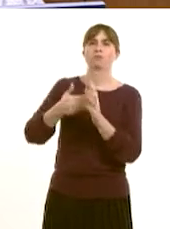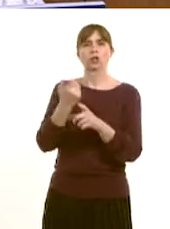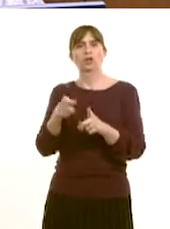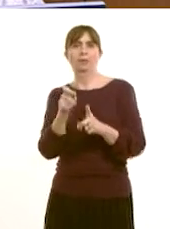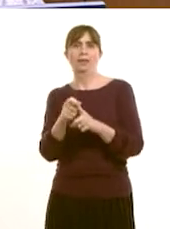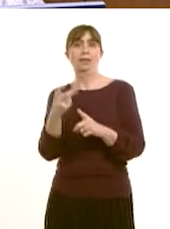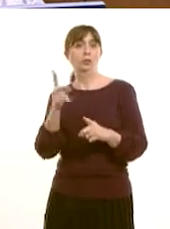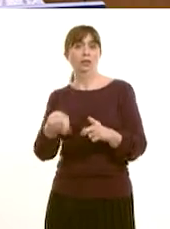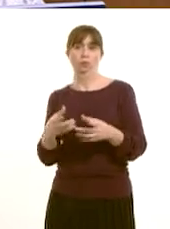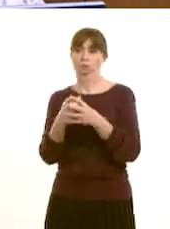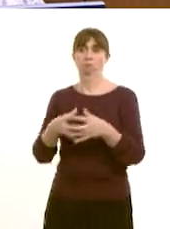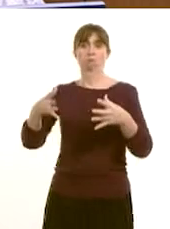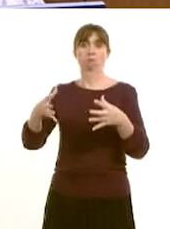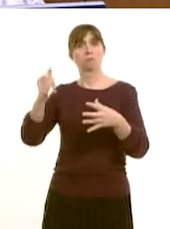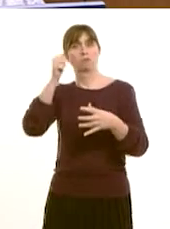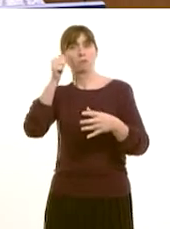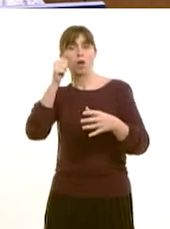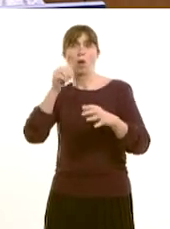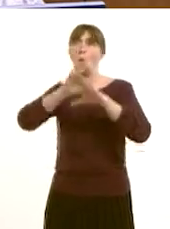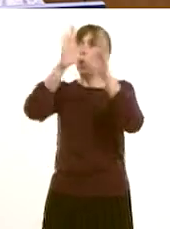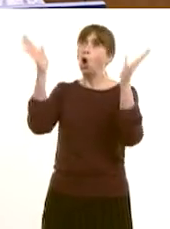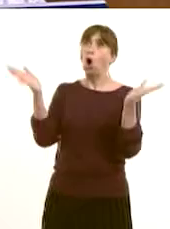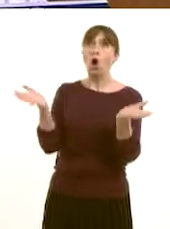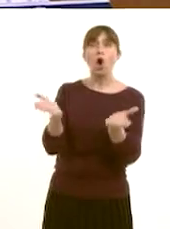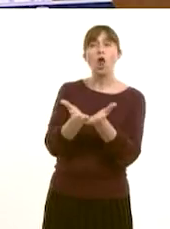We know, of course, that this is a global market when it comes to attracting doctors,